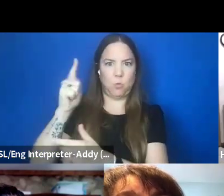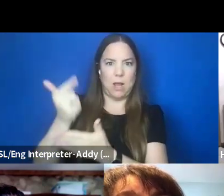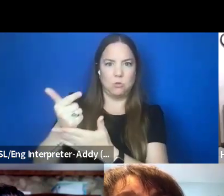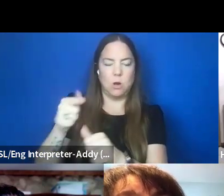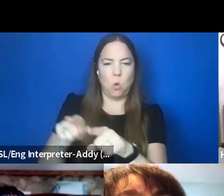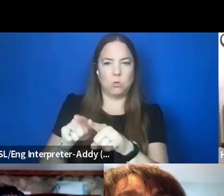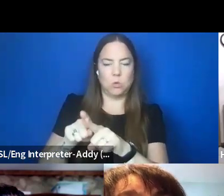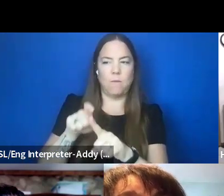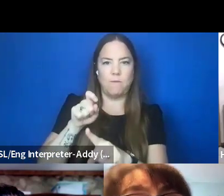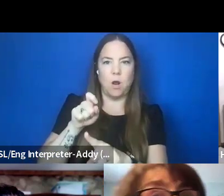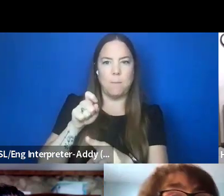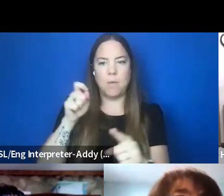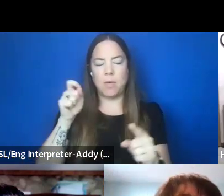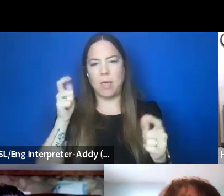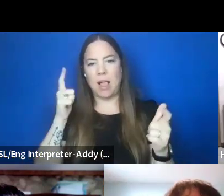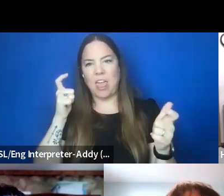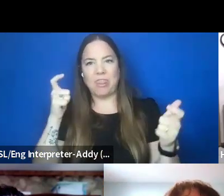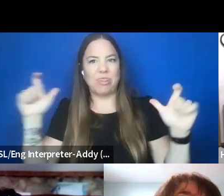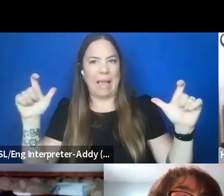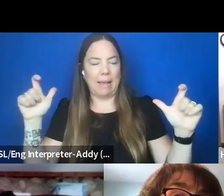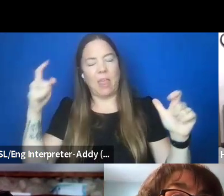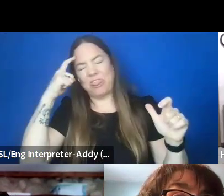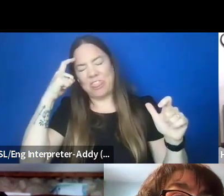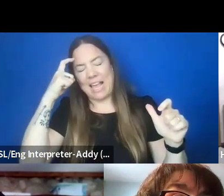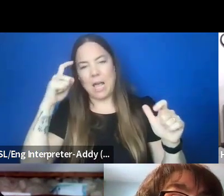Adeleigh Belyeu: Think, Big Alabama, which was put together by